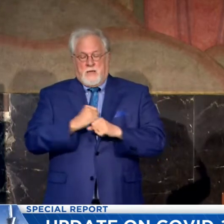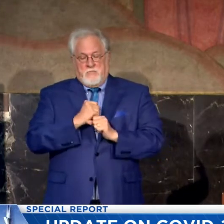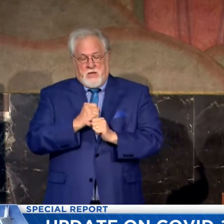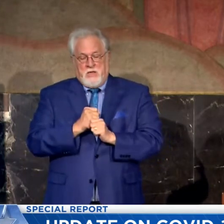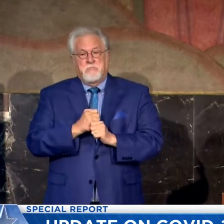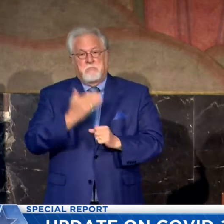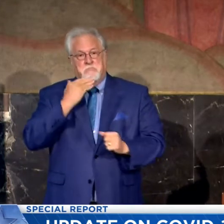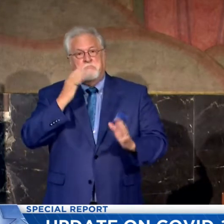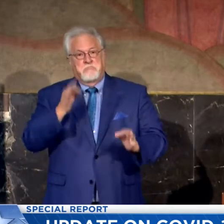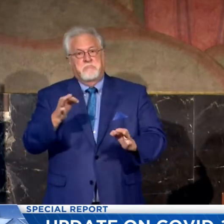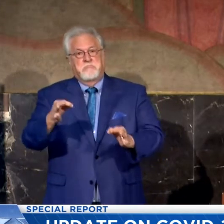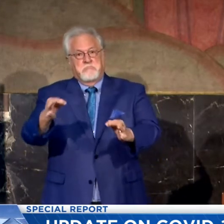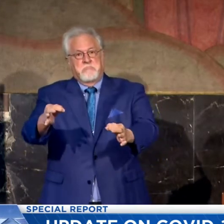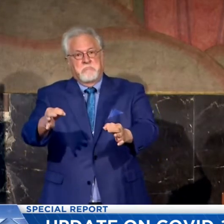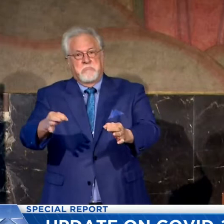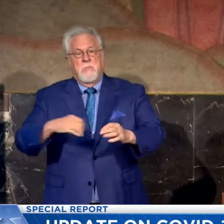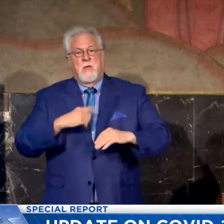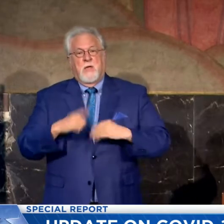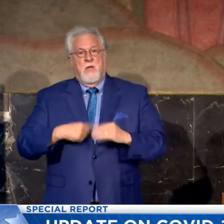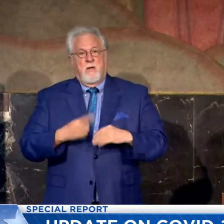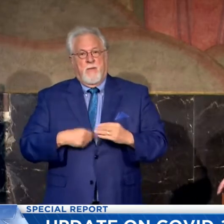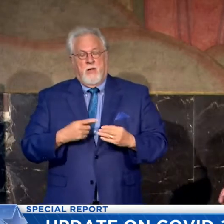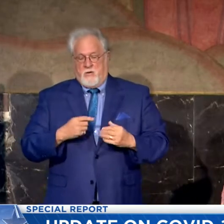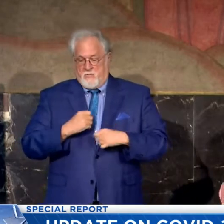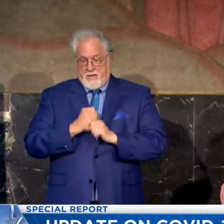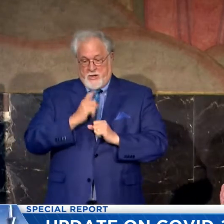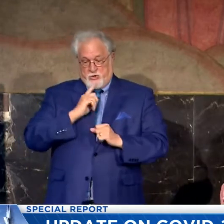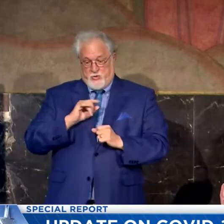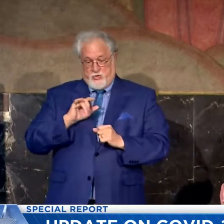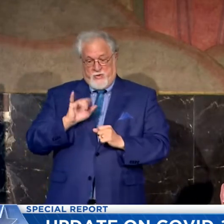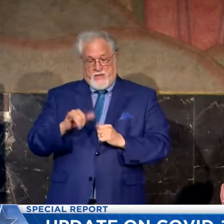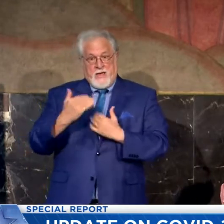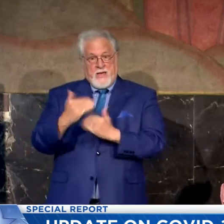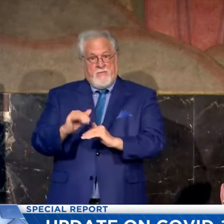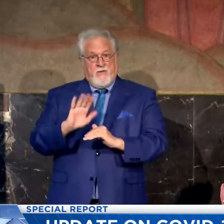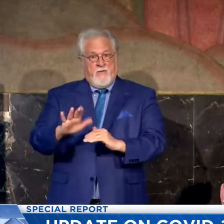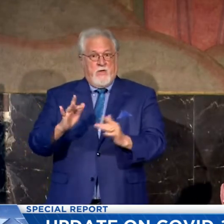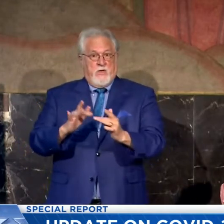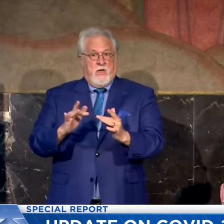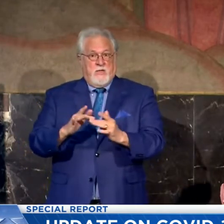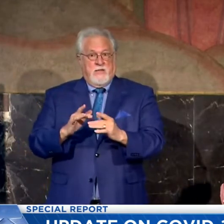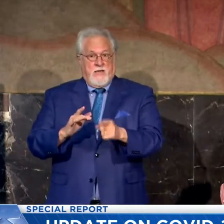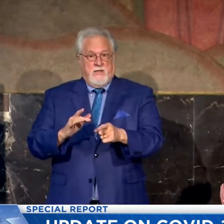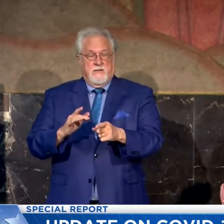WITH SOMEONE THAT IS POSITIVE SO THEY KNOW HOW TO TAKE CARE OF THEMSELVES AND THEIR FAMILIES AND MAKE DECISIONS